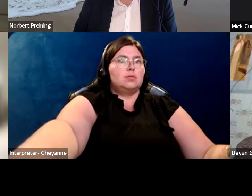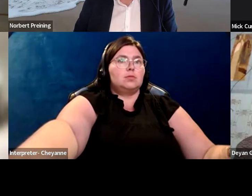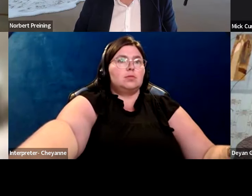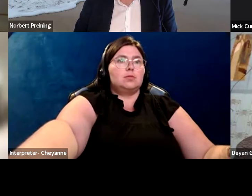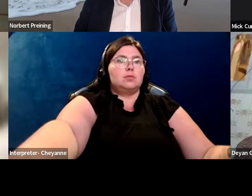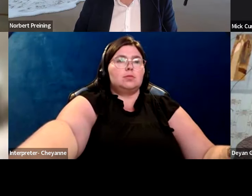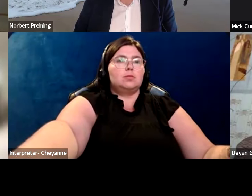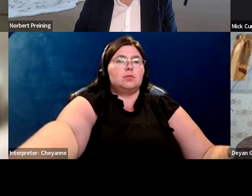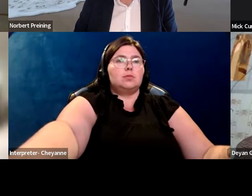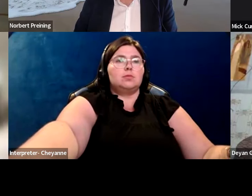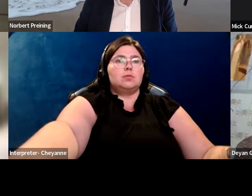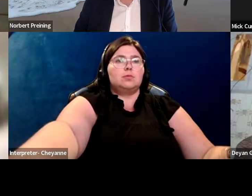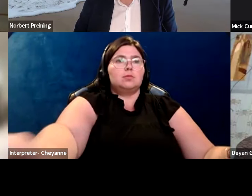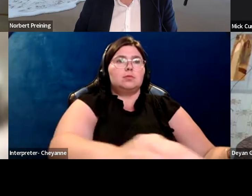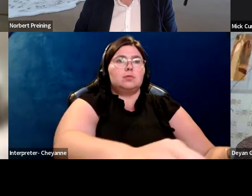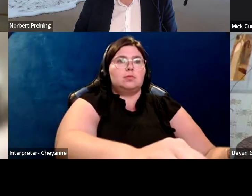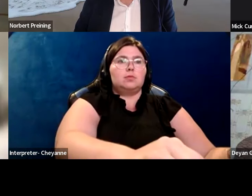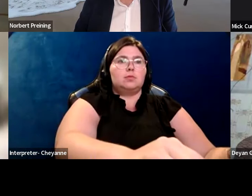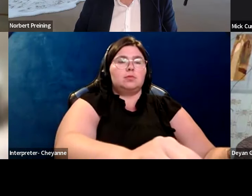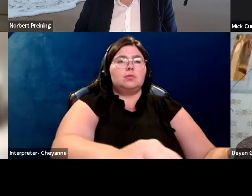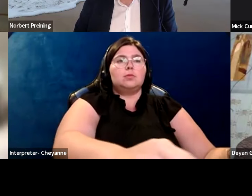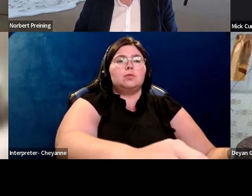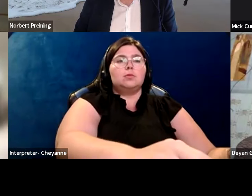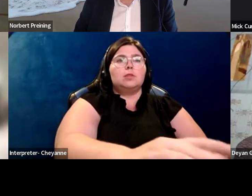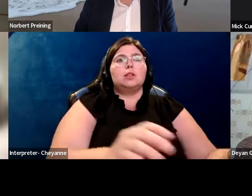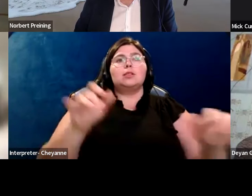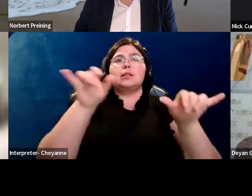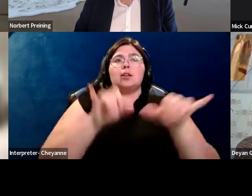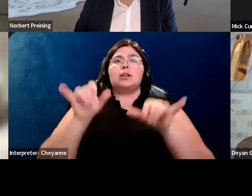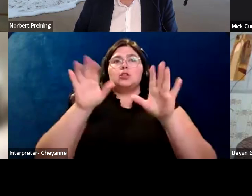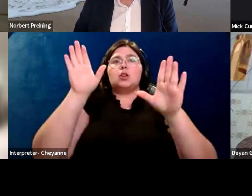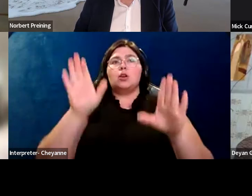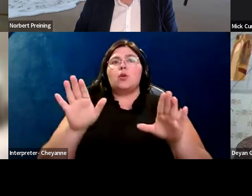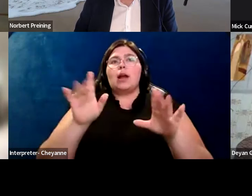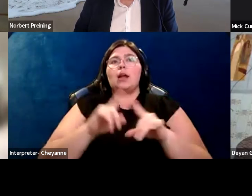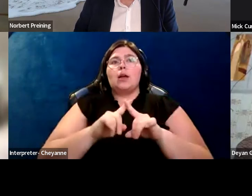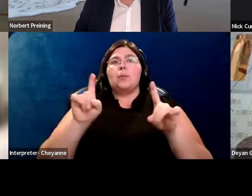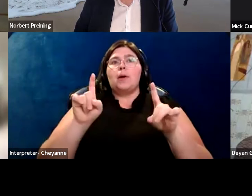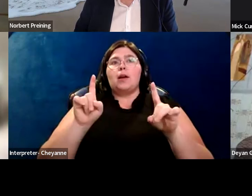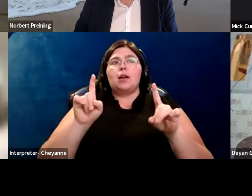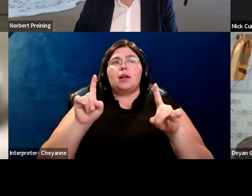On the other side, I would-- so HTML is already very good, as we